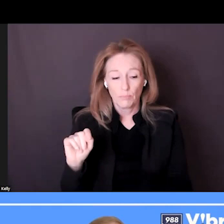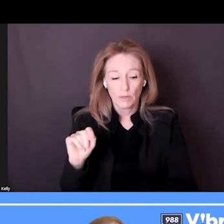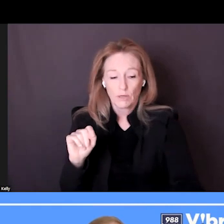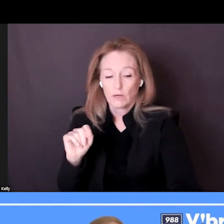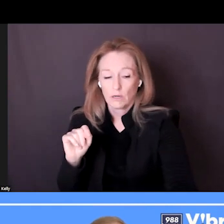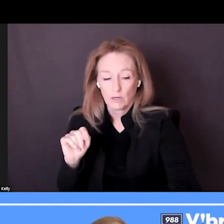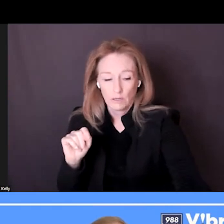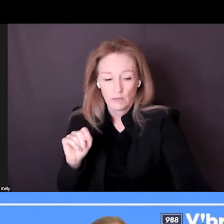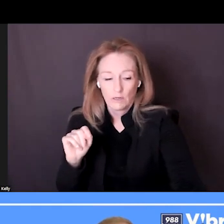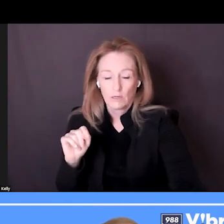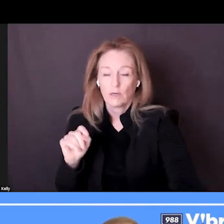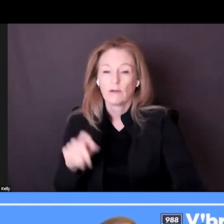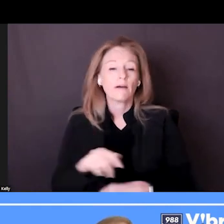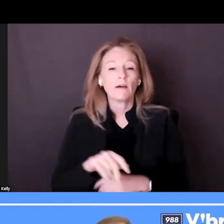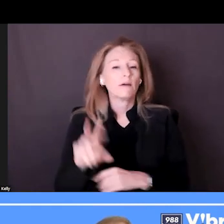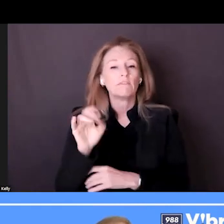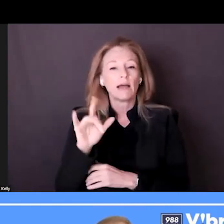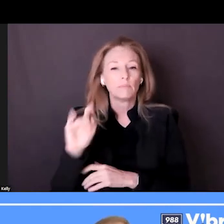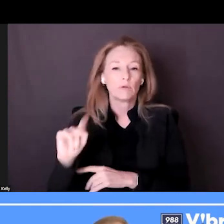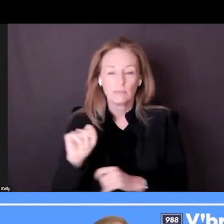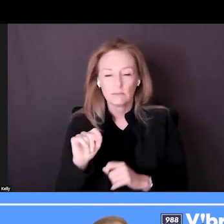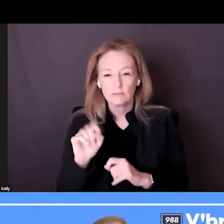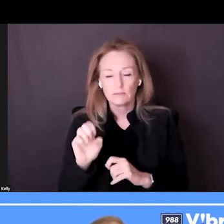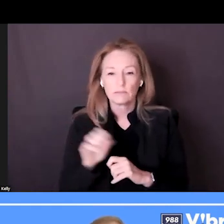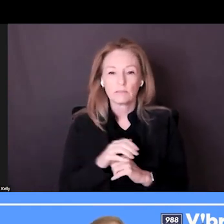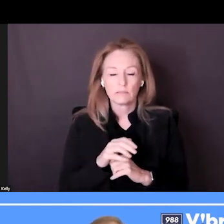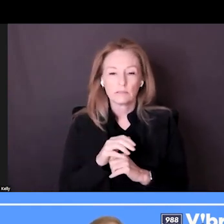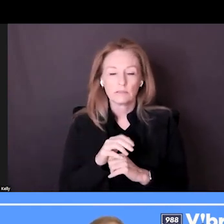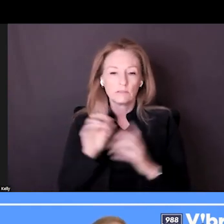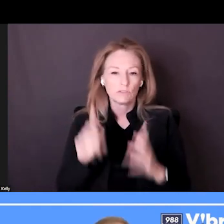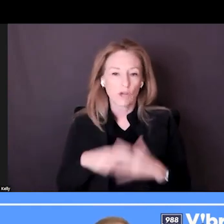988 WORK FORCE MANAGEMENT DIVISION TO HELP CENTERS UNDERSTAND,